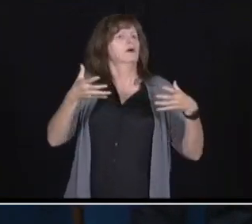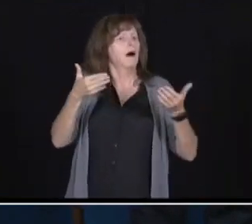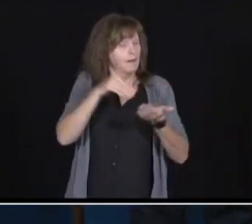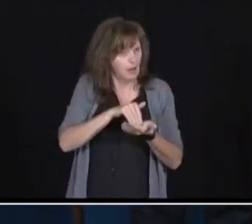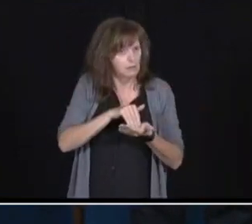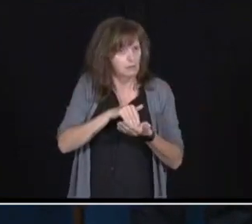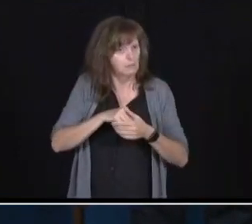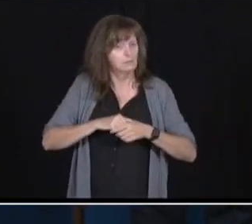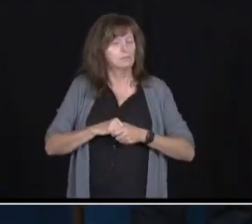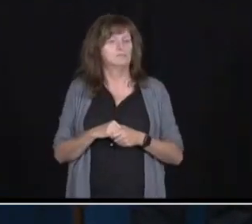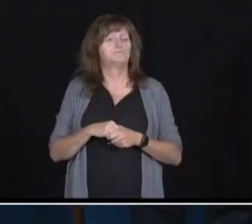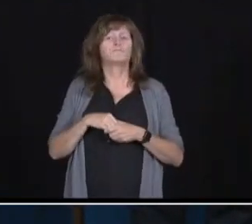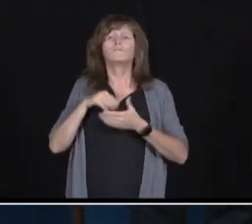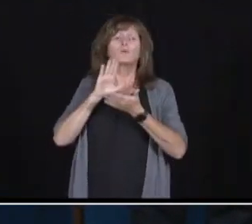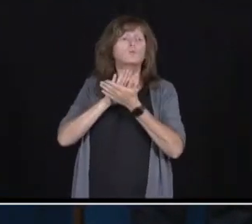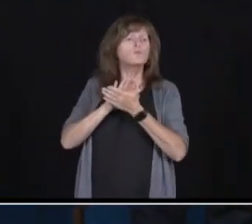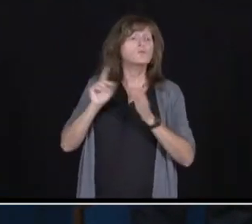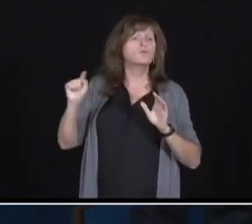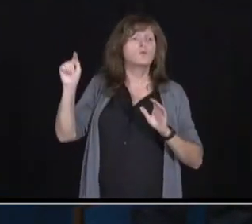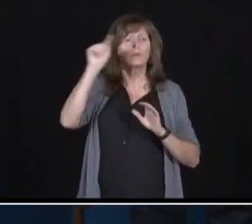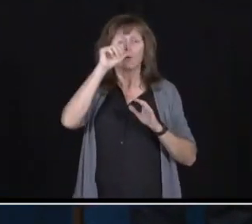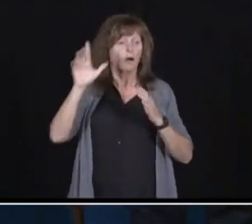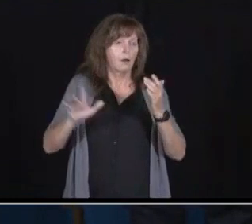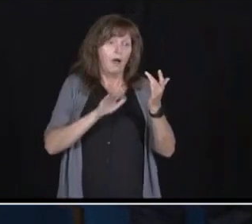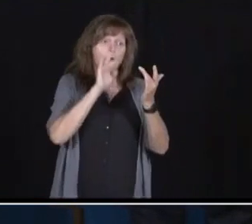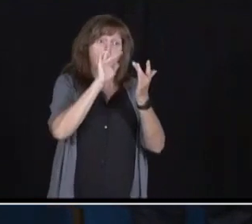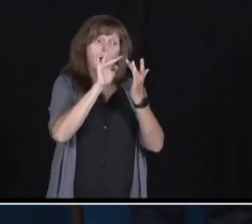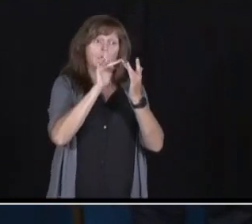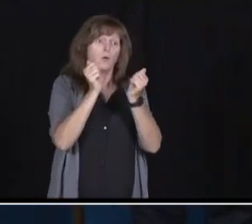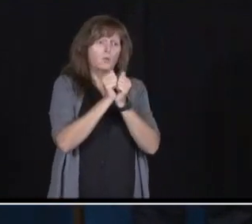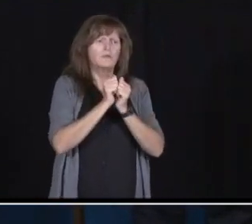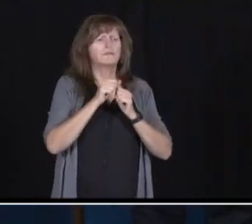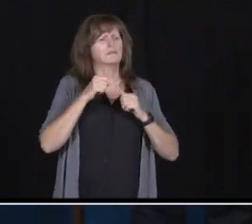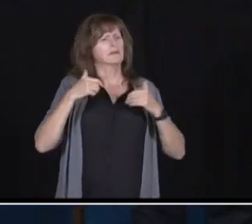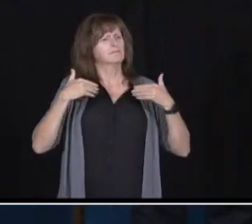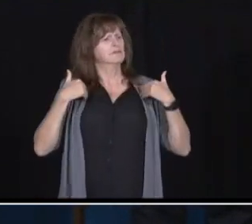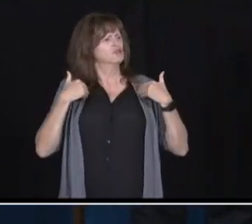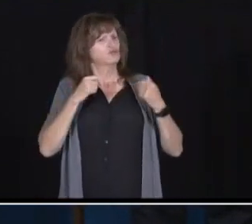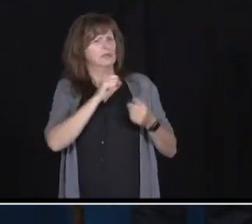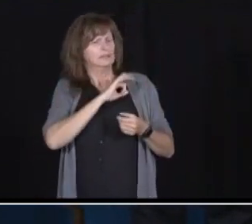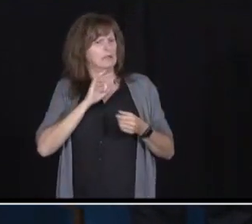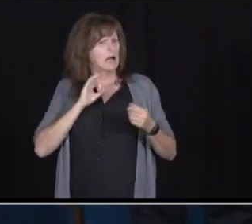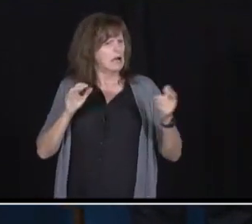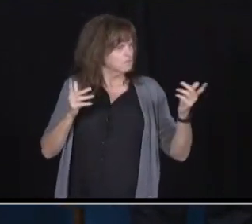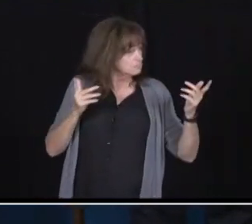officer and a local health officer. Second, the industry has created a network of schoolboard contacts to ensure a constant flow